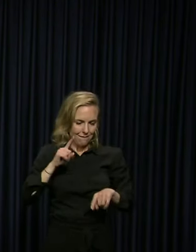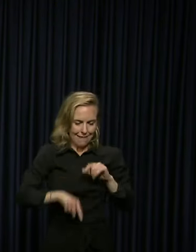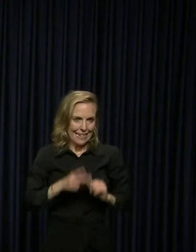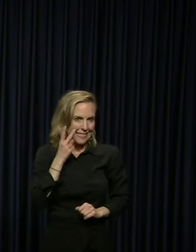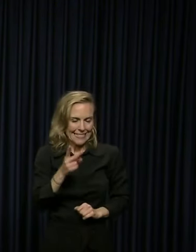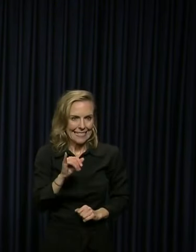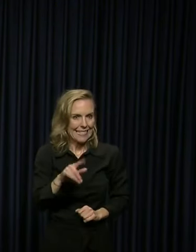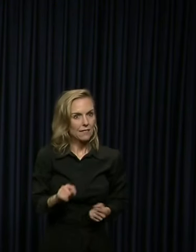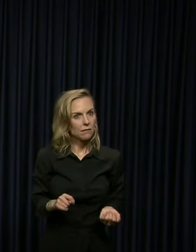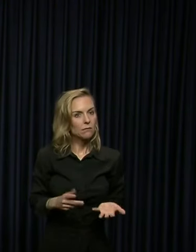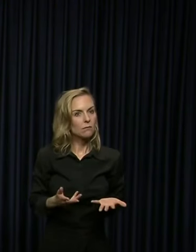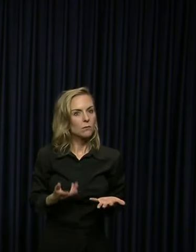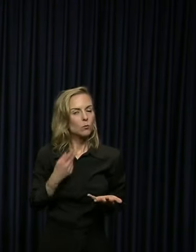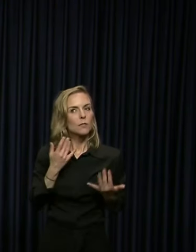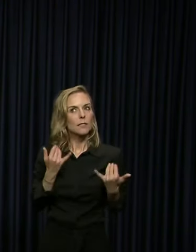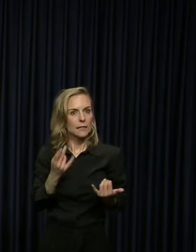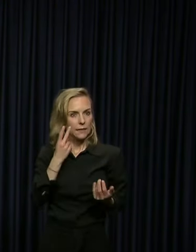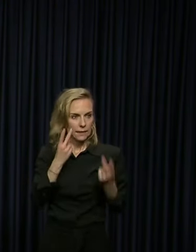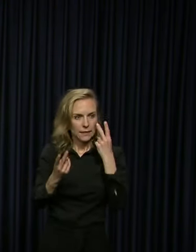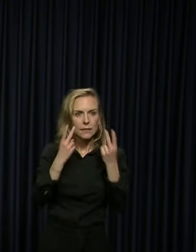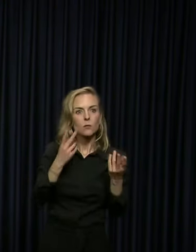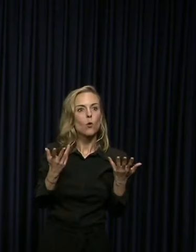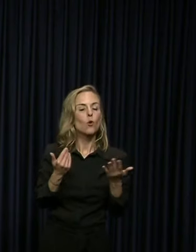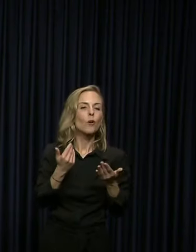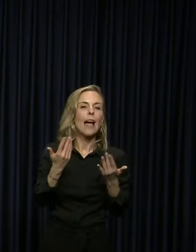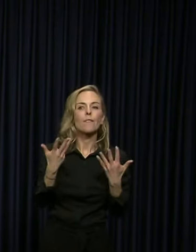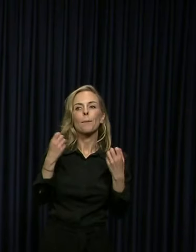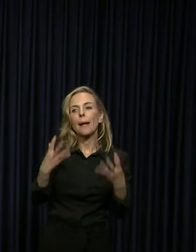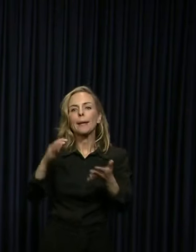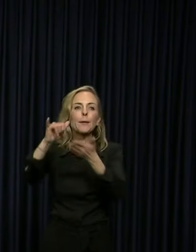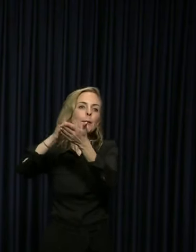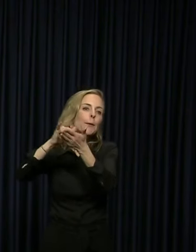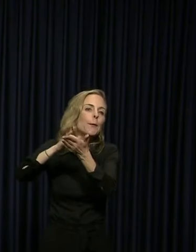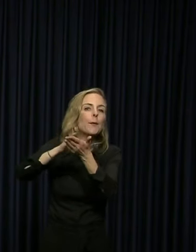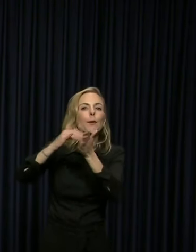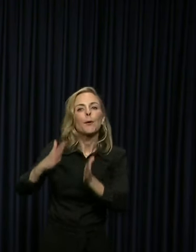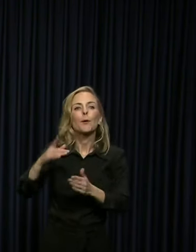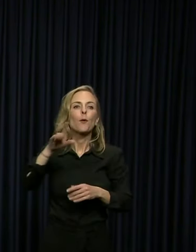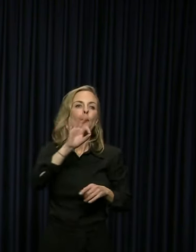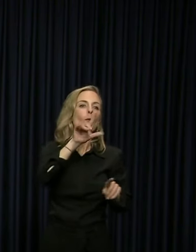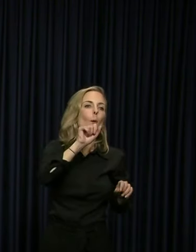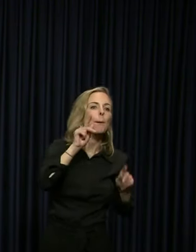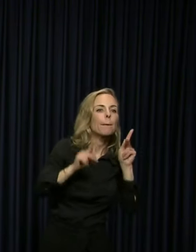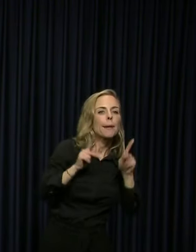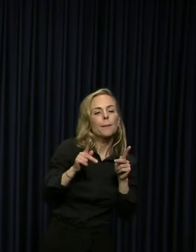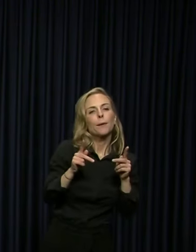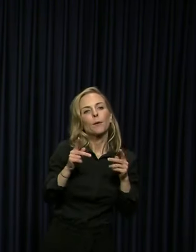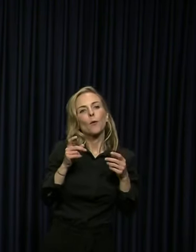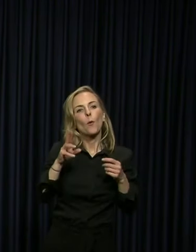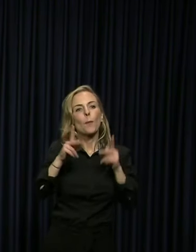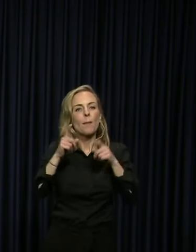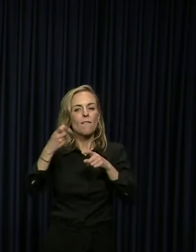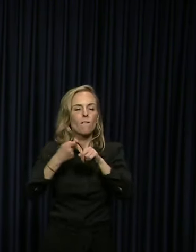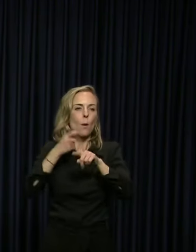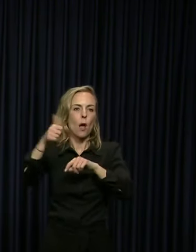COUNTY OFFICIALS IN LYON COUNTY CONFIRMED FOUR CASES SO FAR TUDE